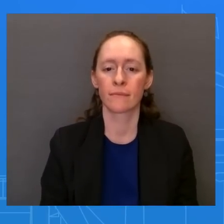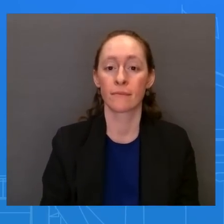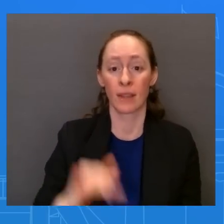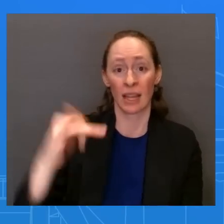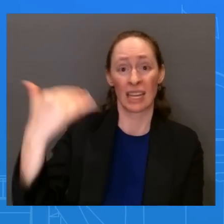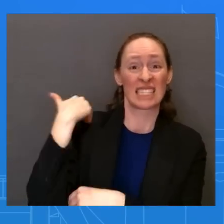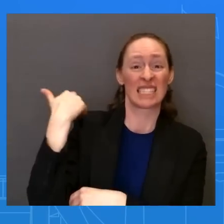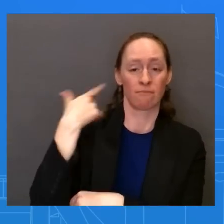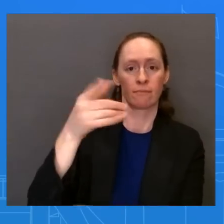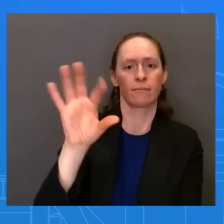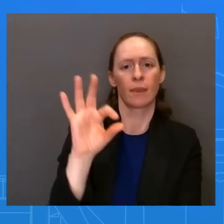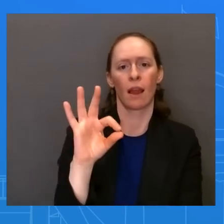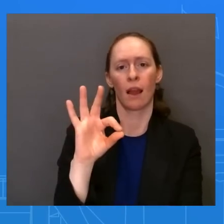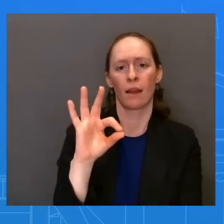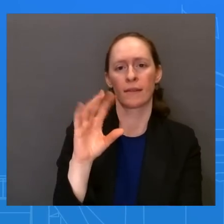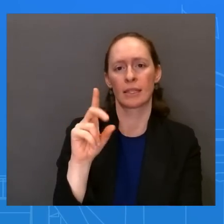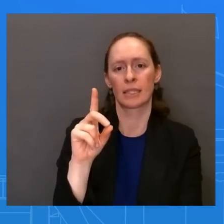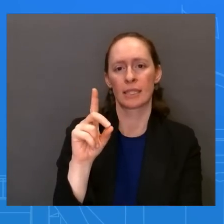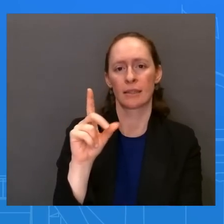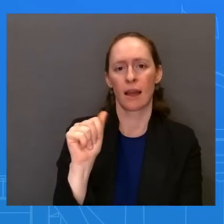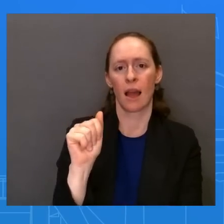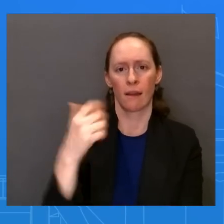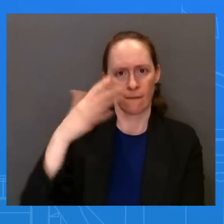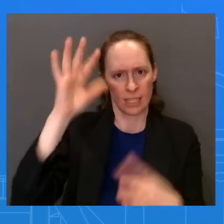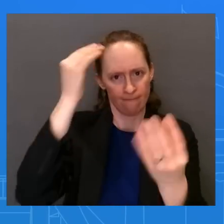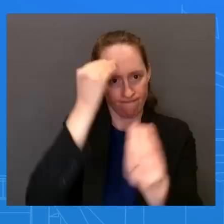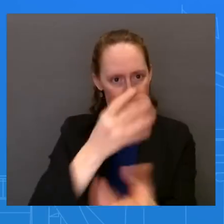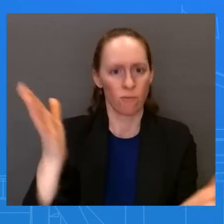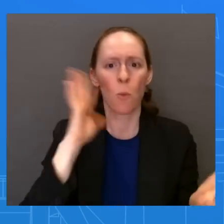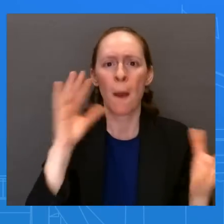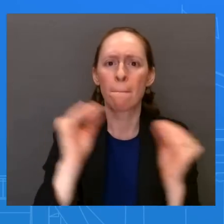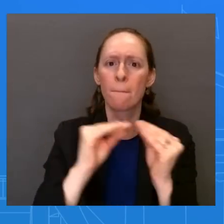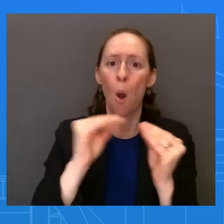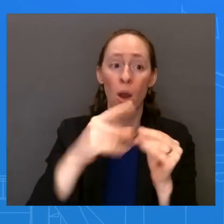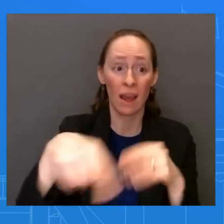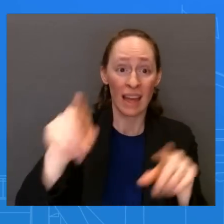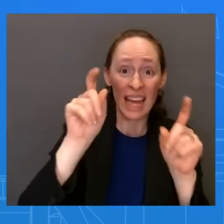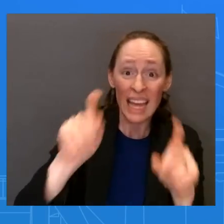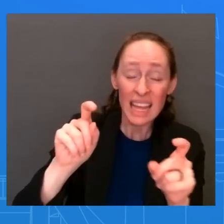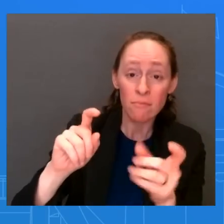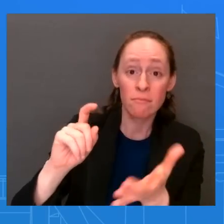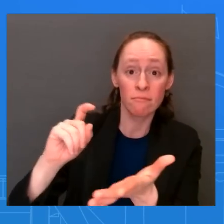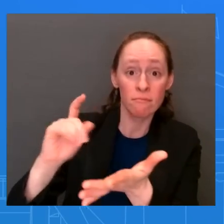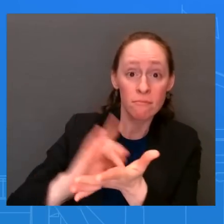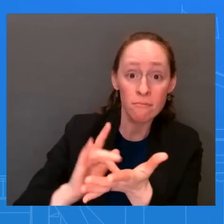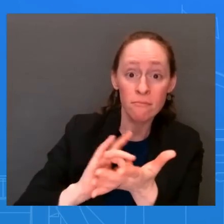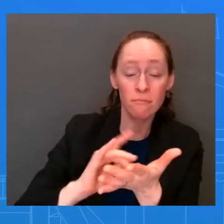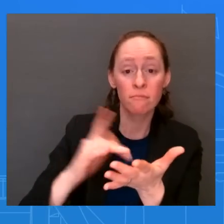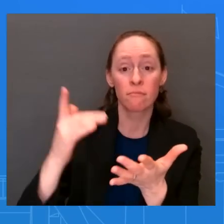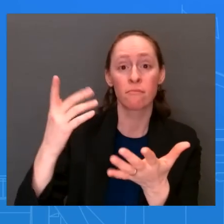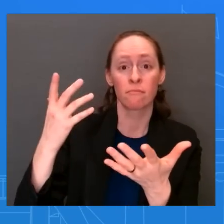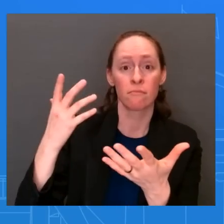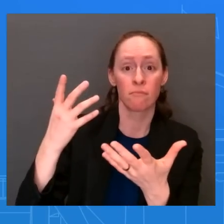abortion through telepath [telehealth] and at pharmacies. But we've been clear. The President has been clear. The Vice President has been very clear.